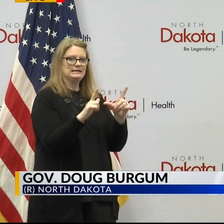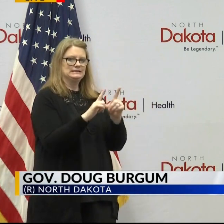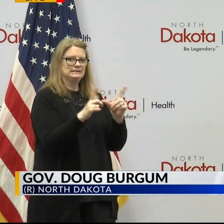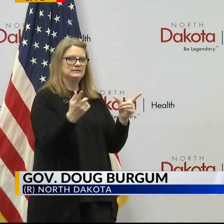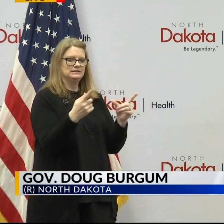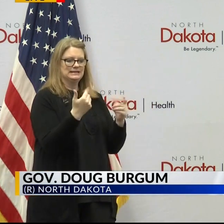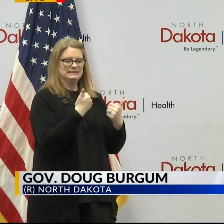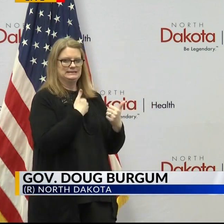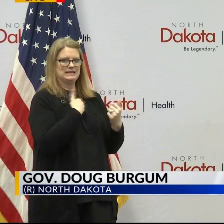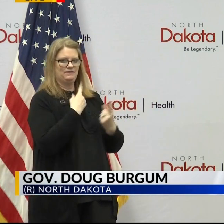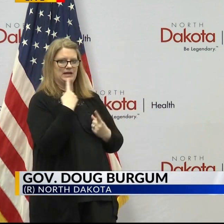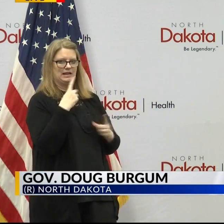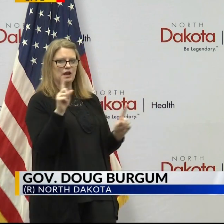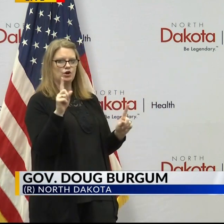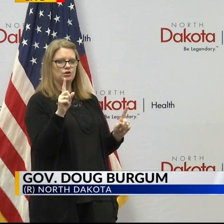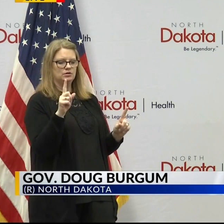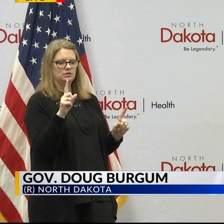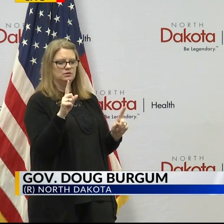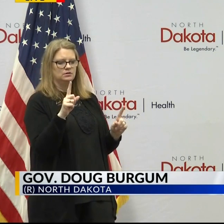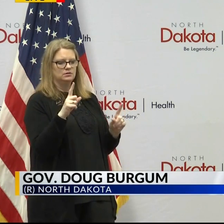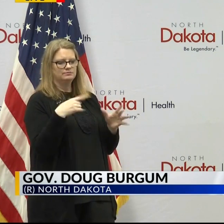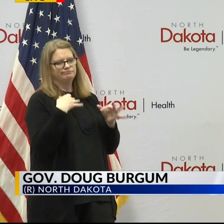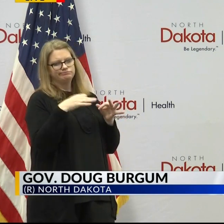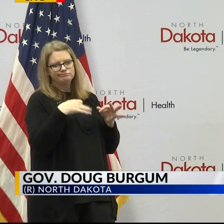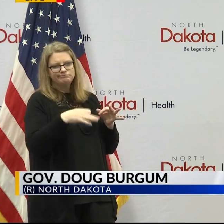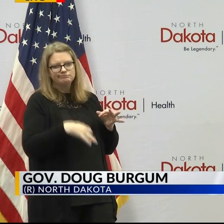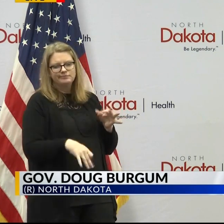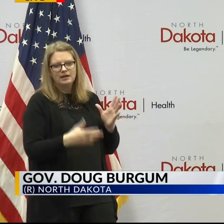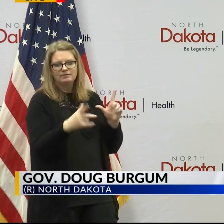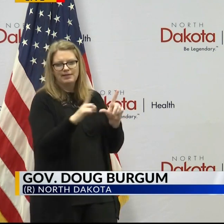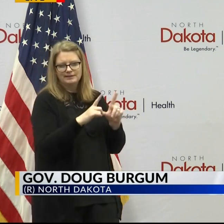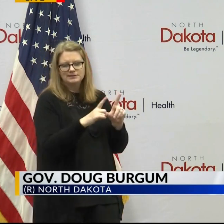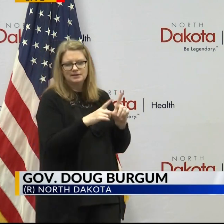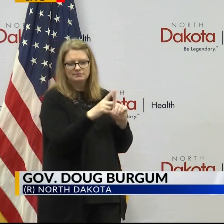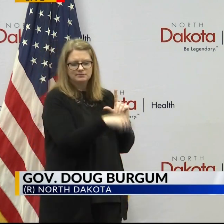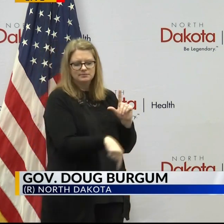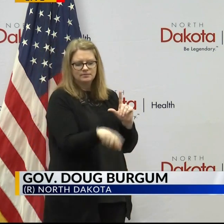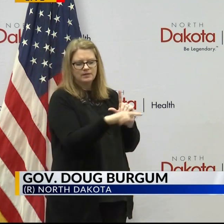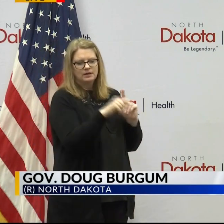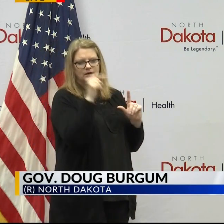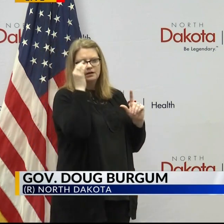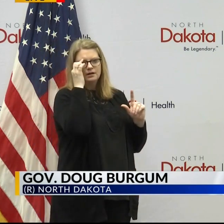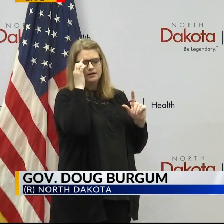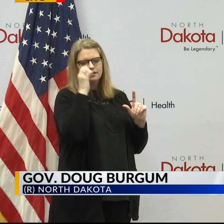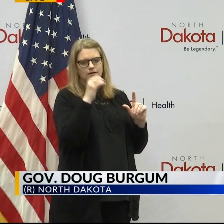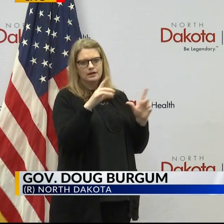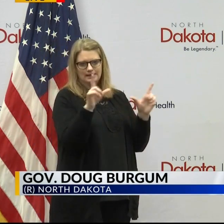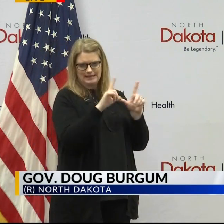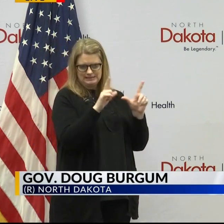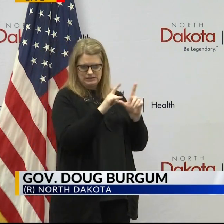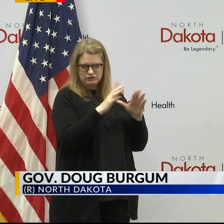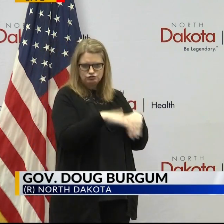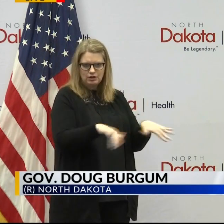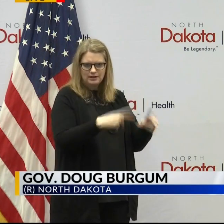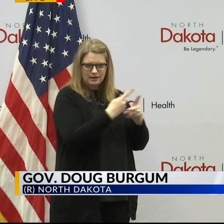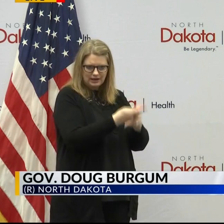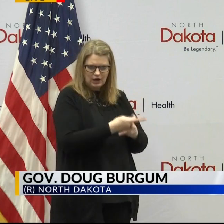EMERGENCY COMMISSION. TODAY WE ISSUED THE FIRST PAYMENTS THAT WENT OUT THE DOOR